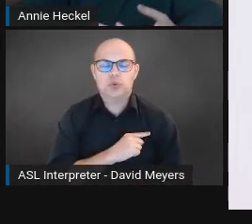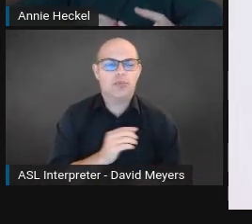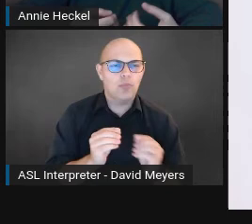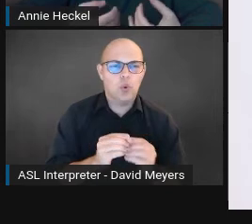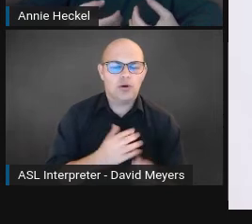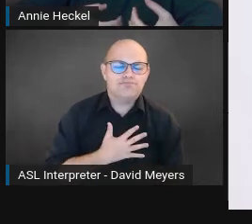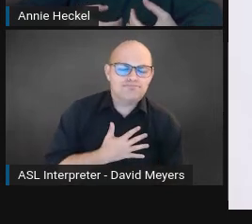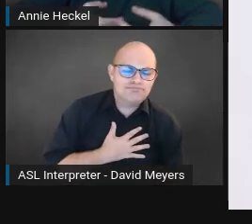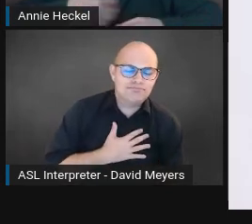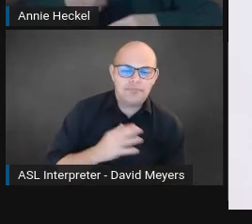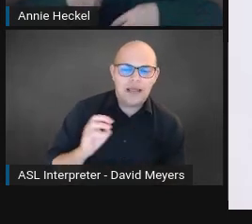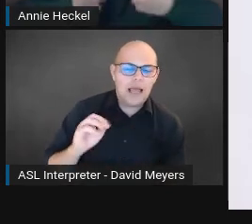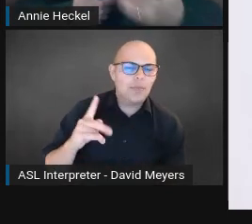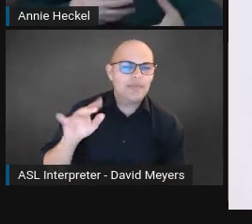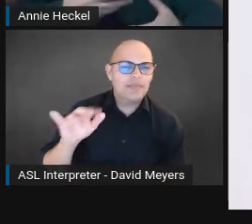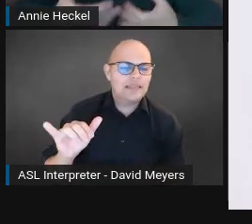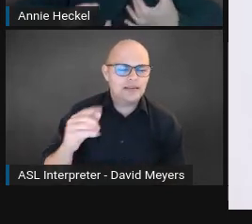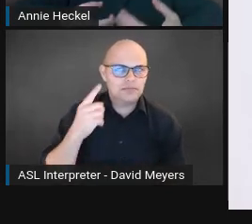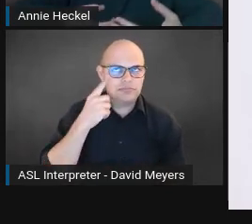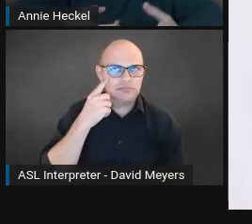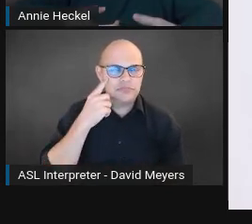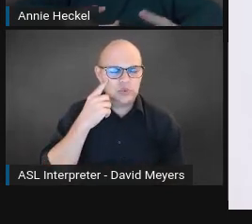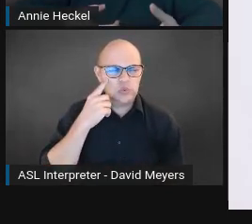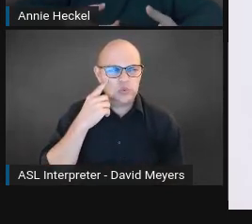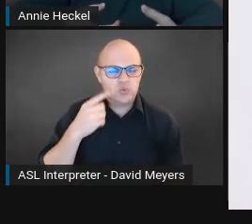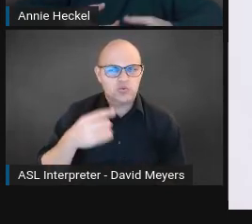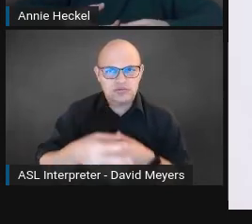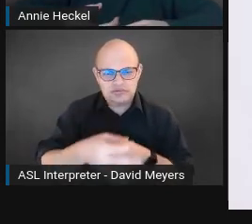but also just making them understand how people are going